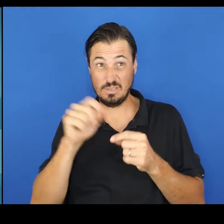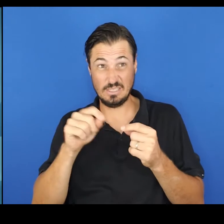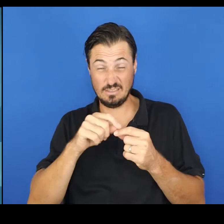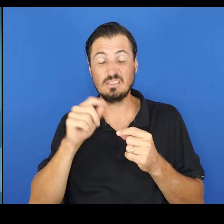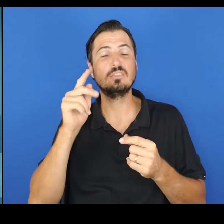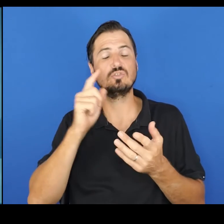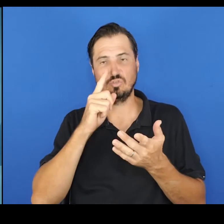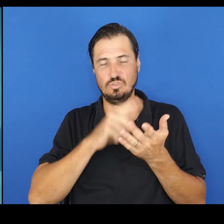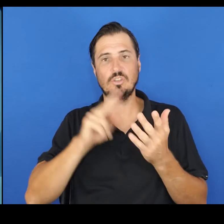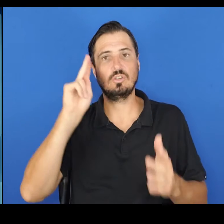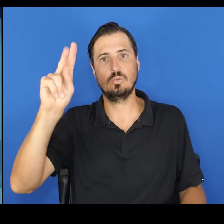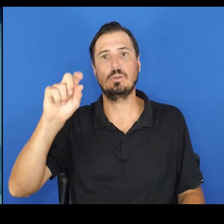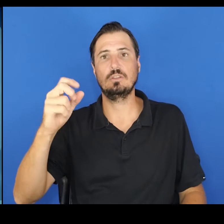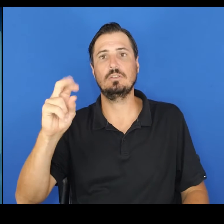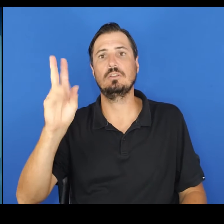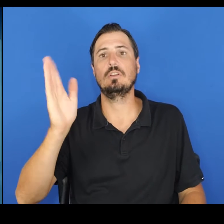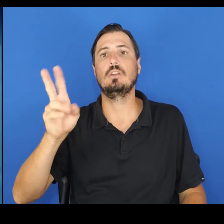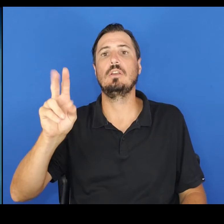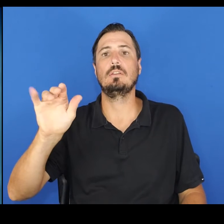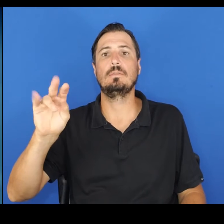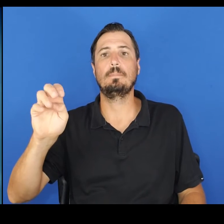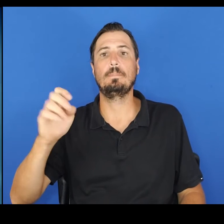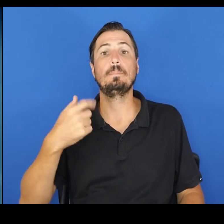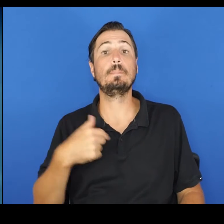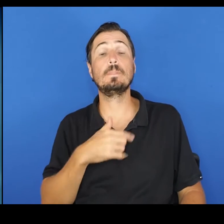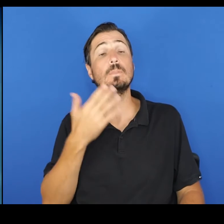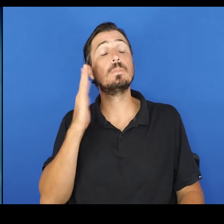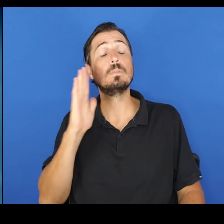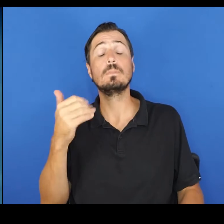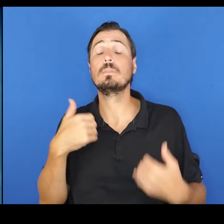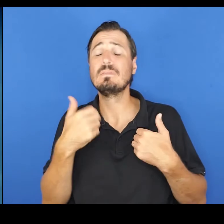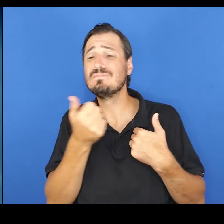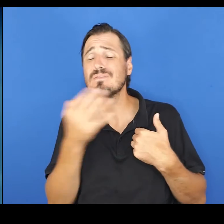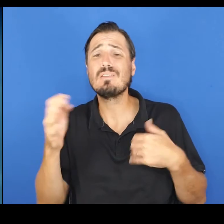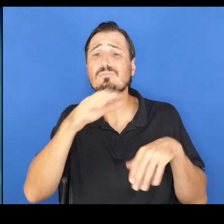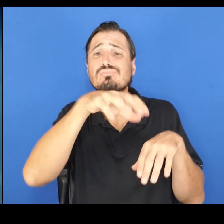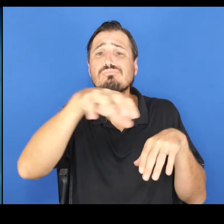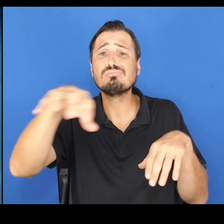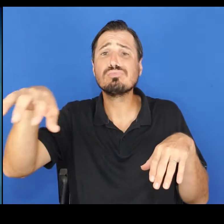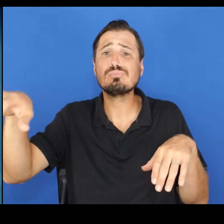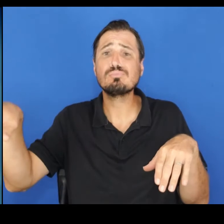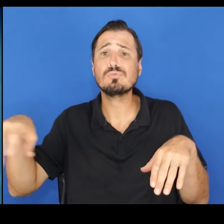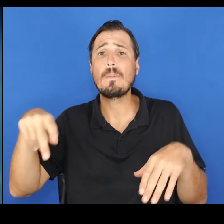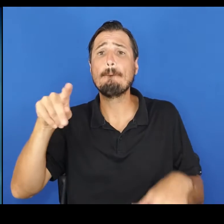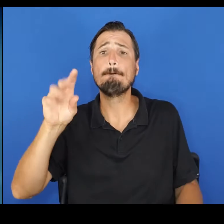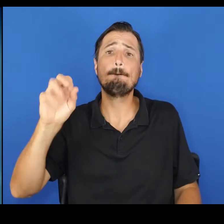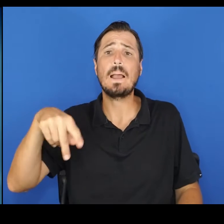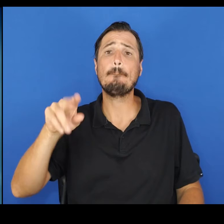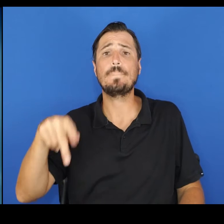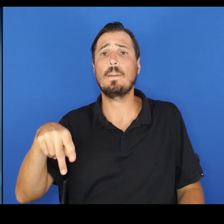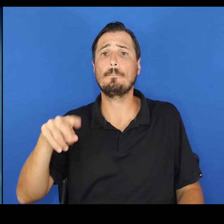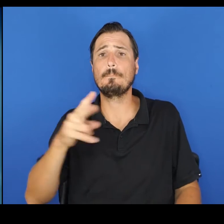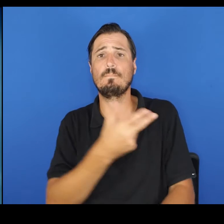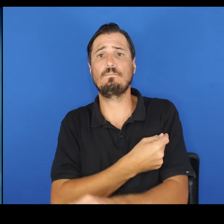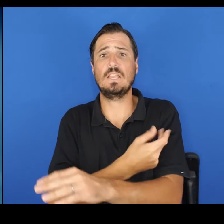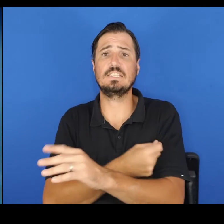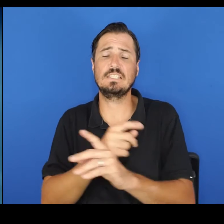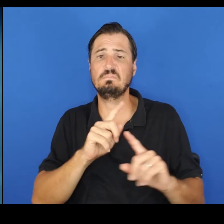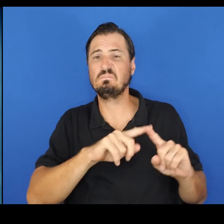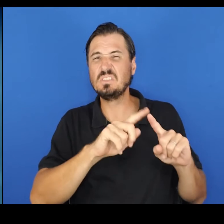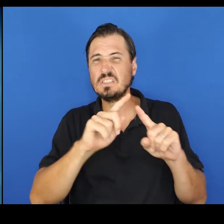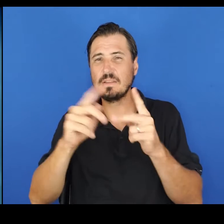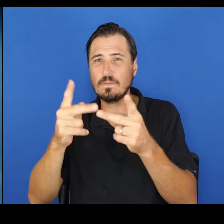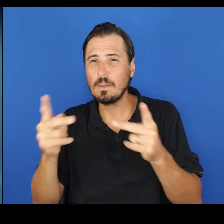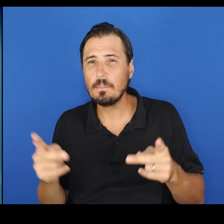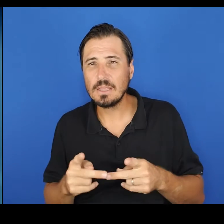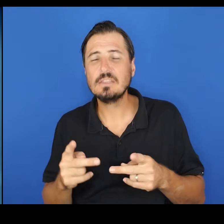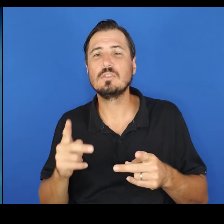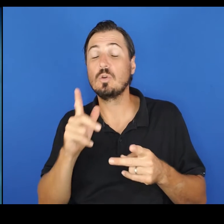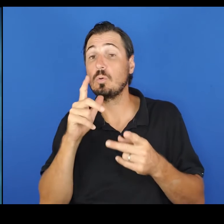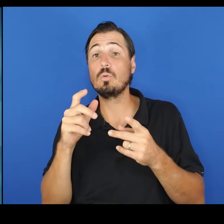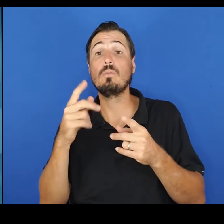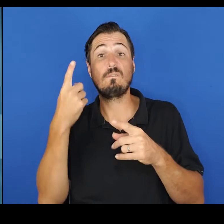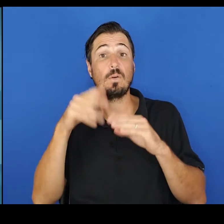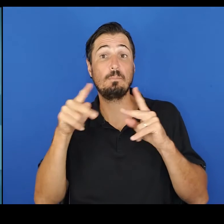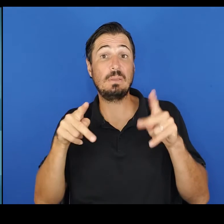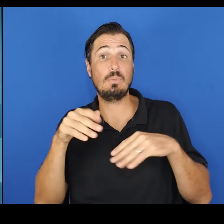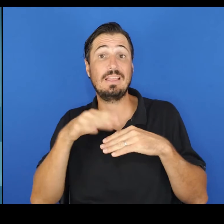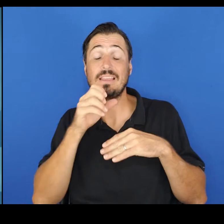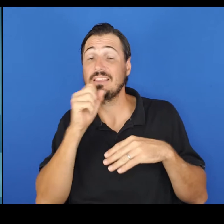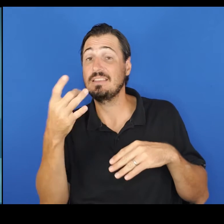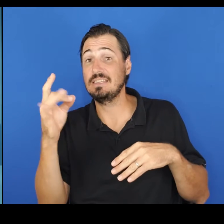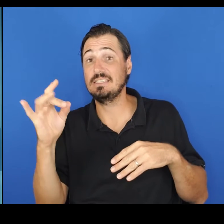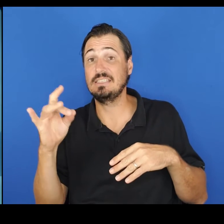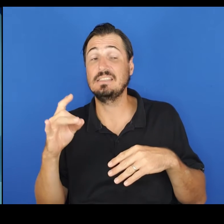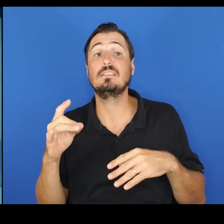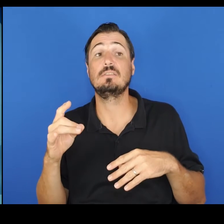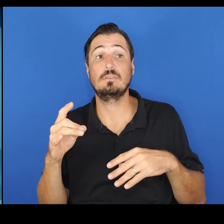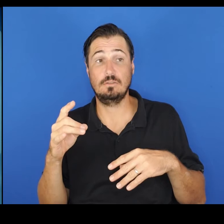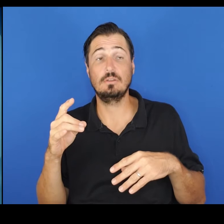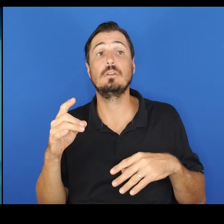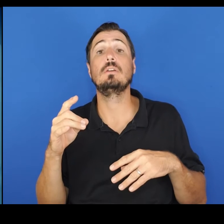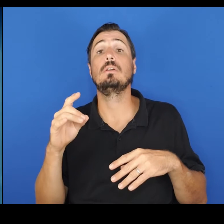There are also several upcoming pop-up vaccine clinics scheduled in the coming weeks for those 18 and older. They are sponsored by Ho`ola Lahui Community Health Clinic, in partnership with